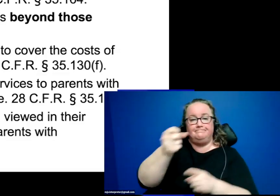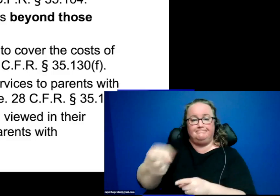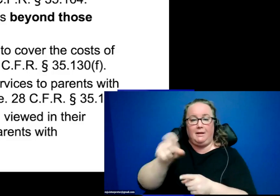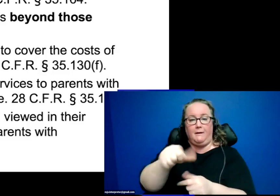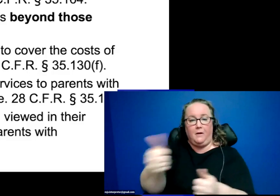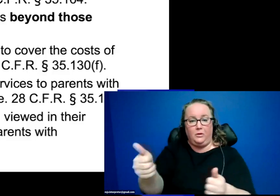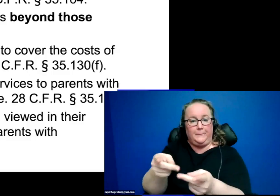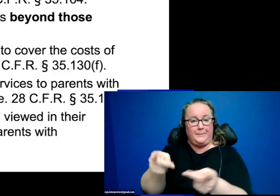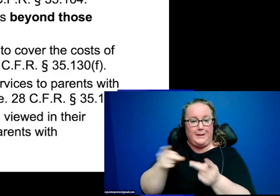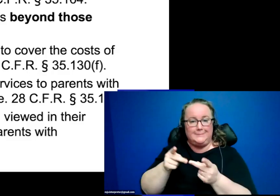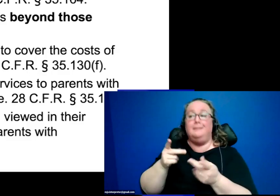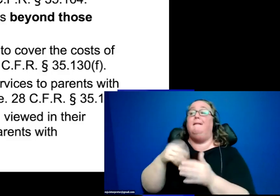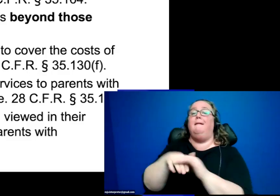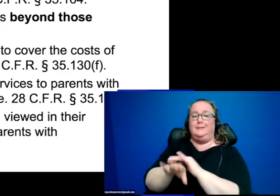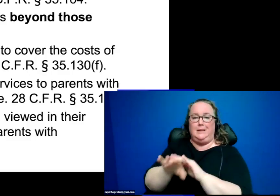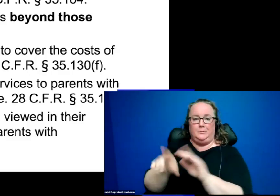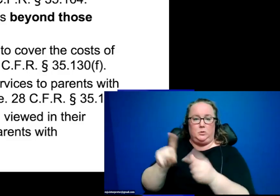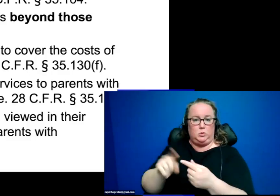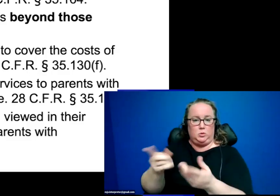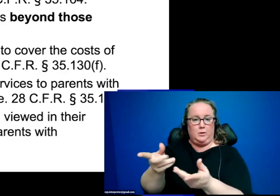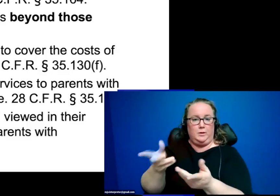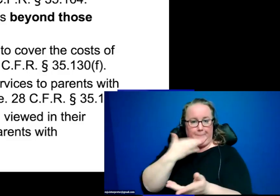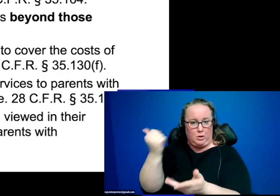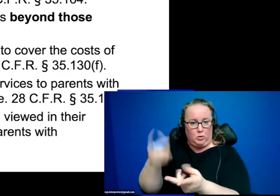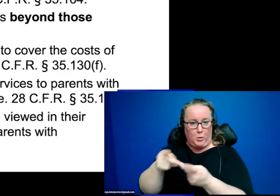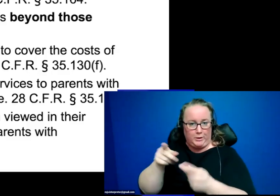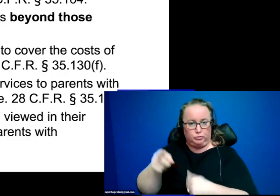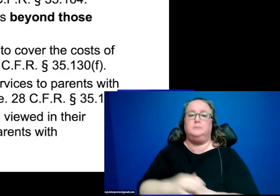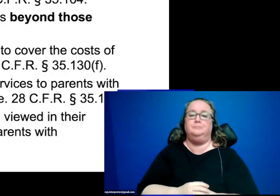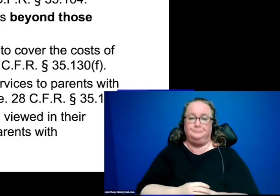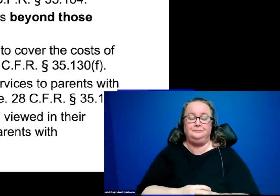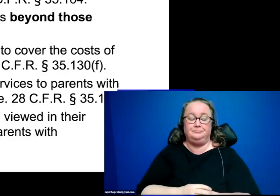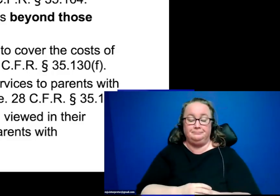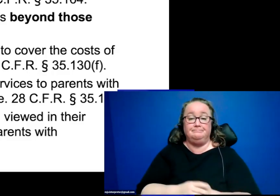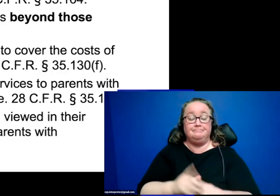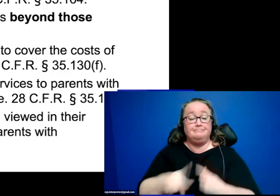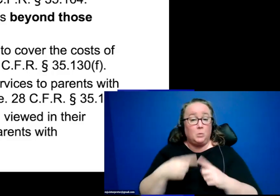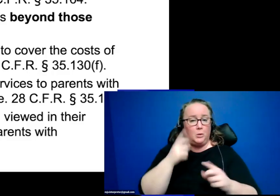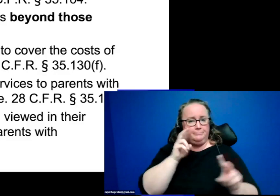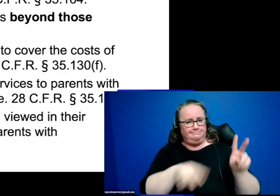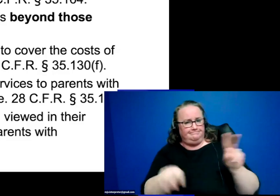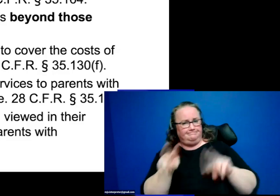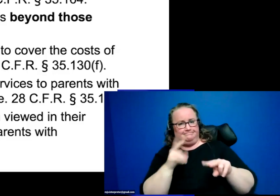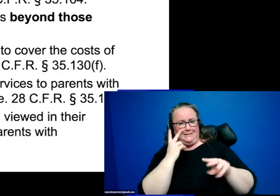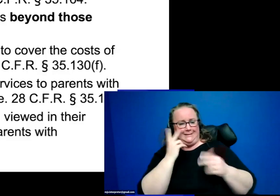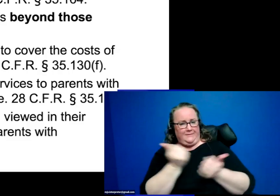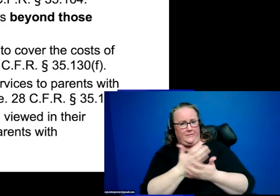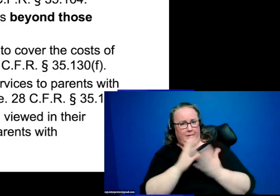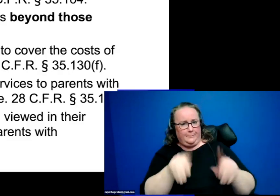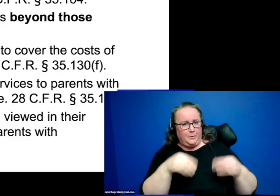inaccessible to an accessible location. And when we look at sort of everything they provide as a whole,